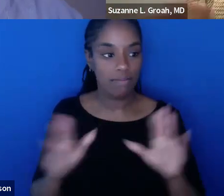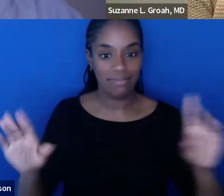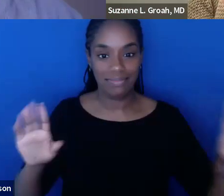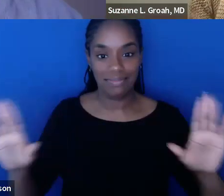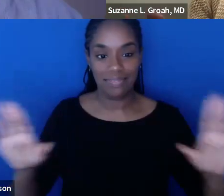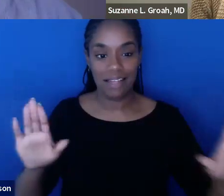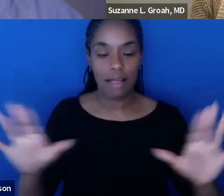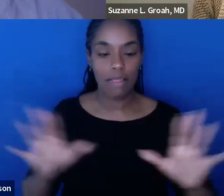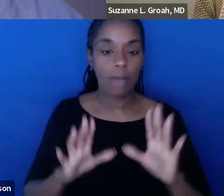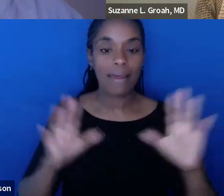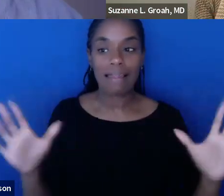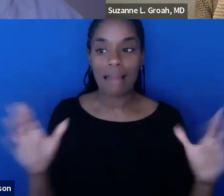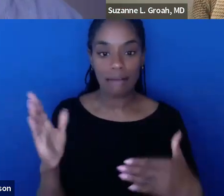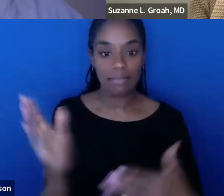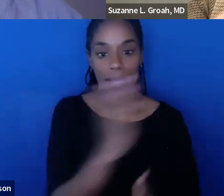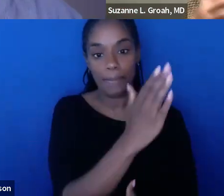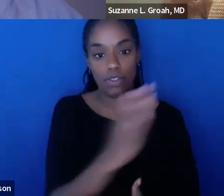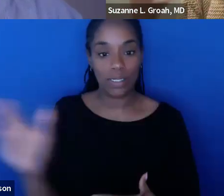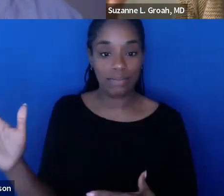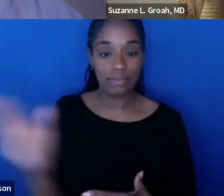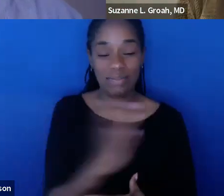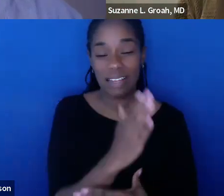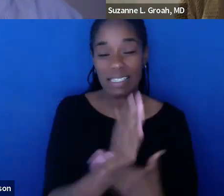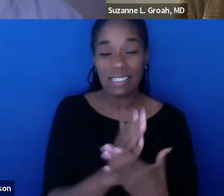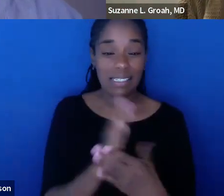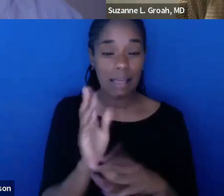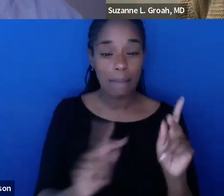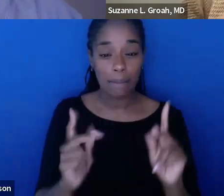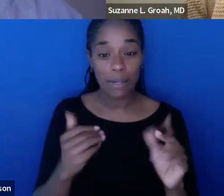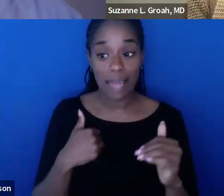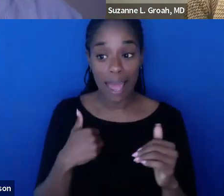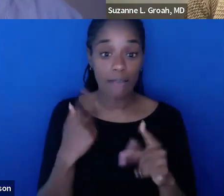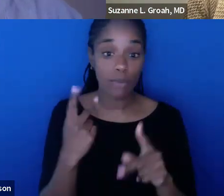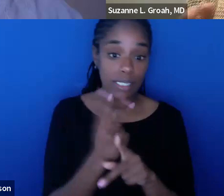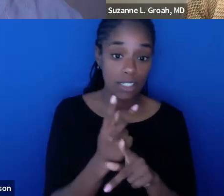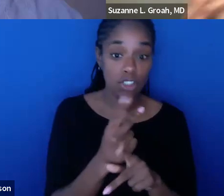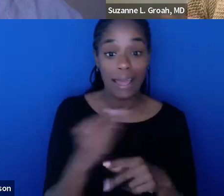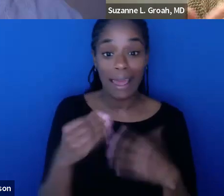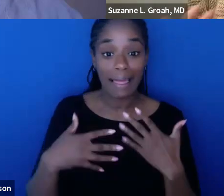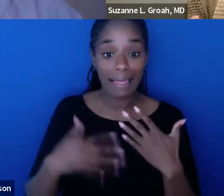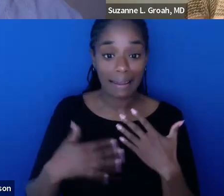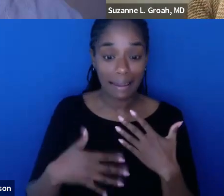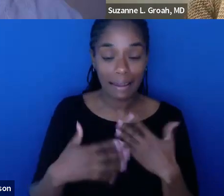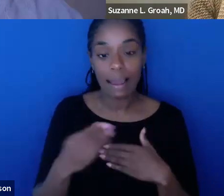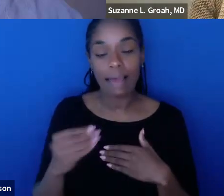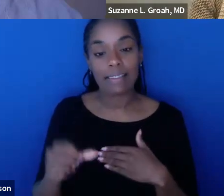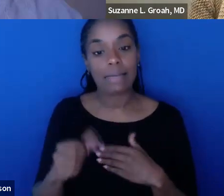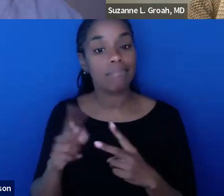There can be components of both. Some people can have retention and leaking, and then there's a couple other things that go along with it.